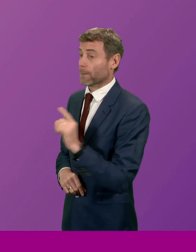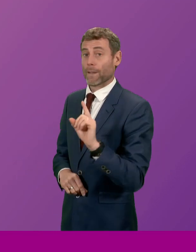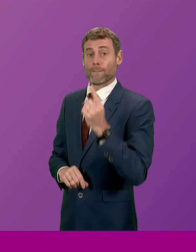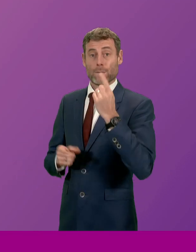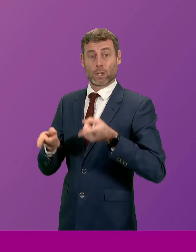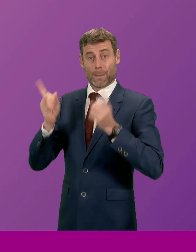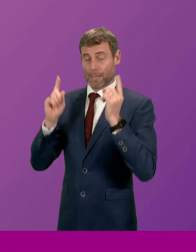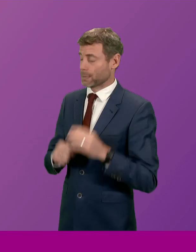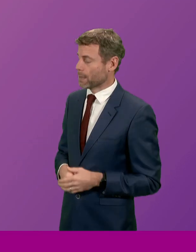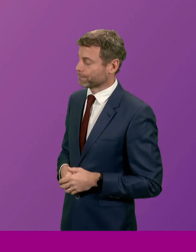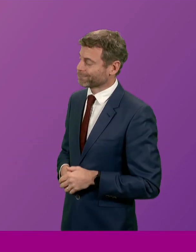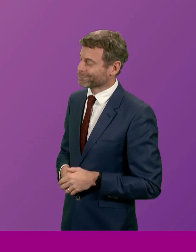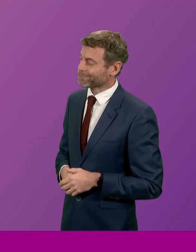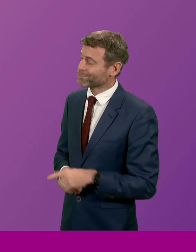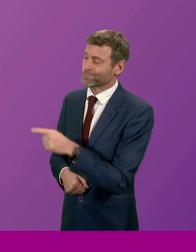Again, Mr Findlay ignores the point that I put to